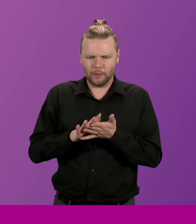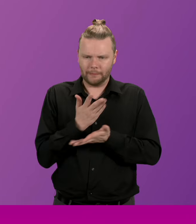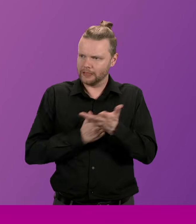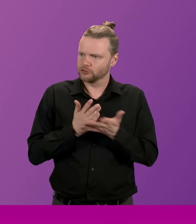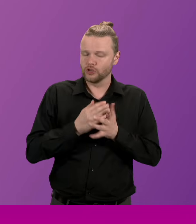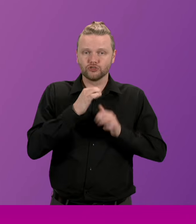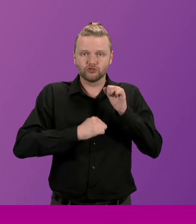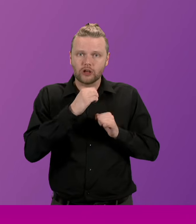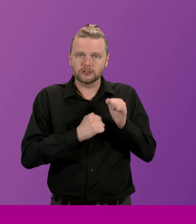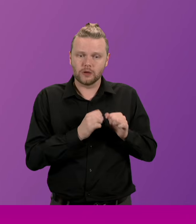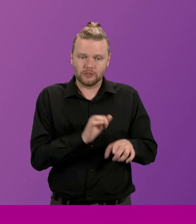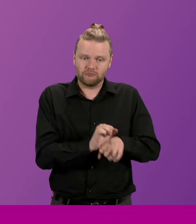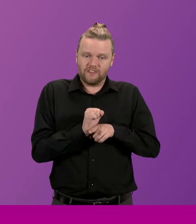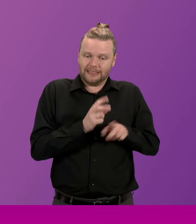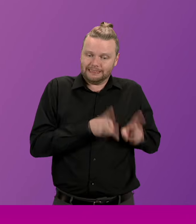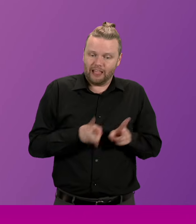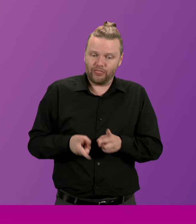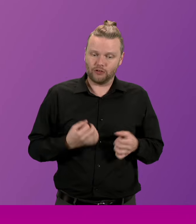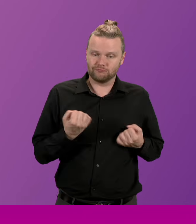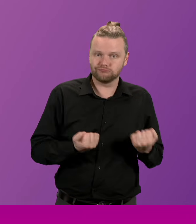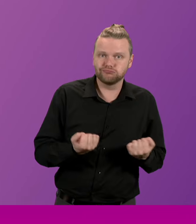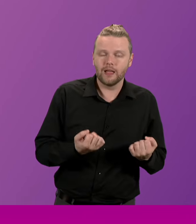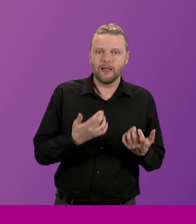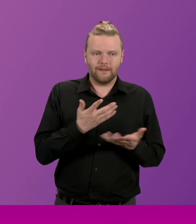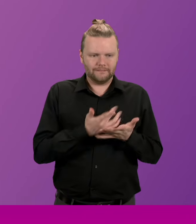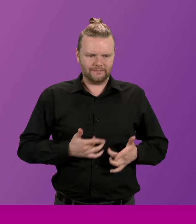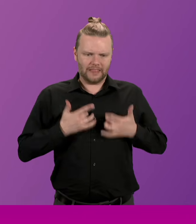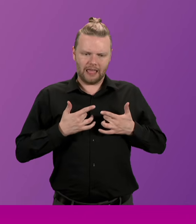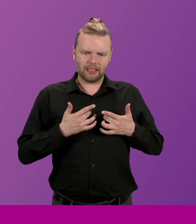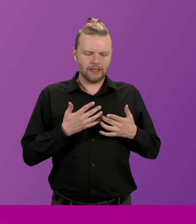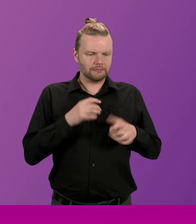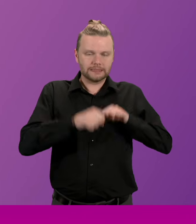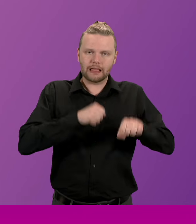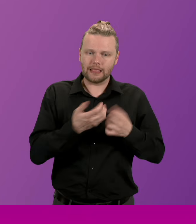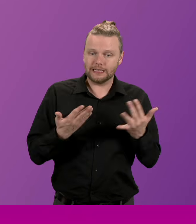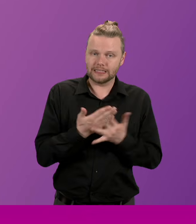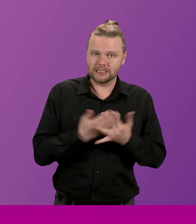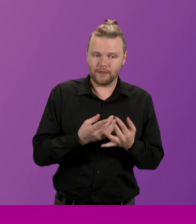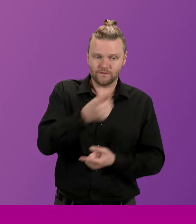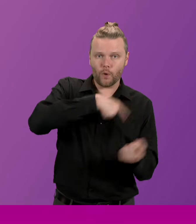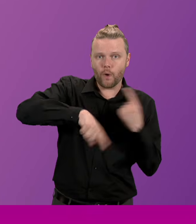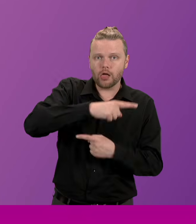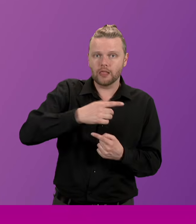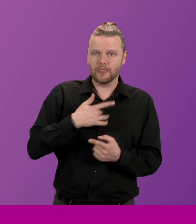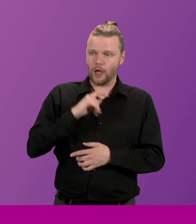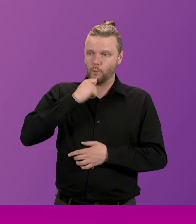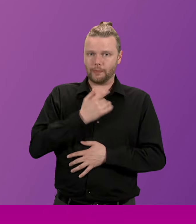preventing deaths on our roads and making sure that everyone feels that cycling is accessible to them will be at the heart of the Government’s transport strategy?